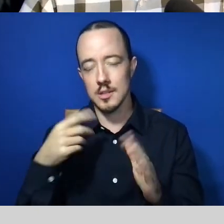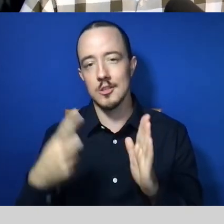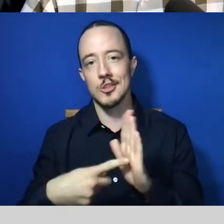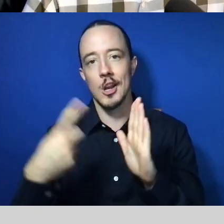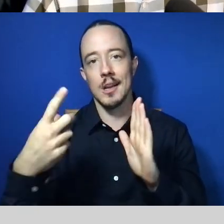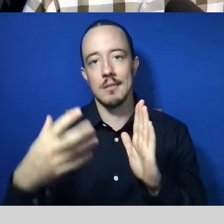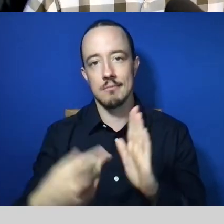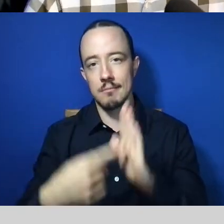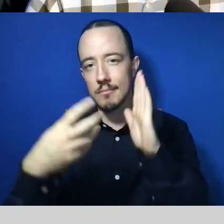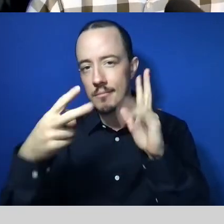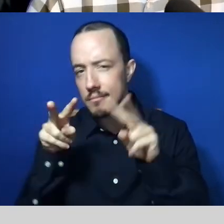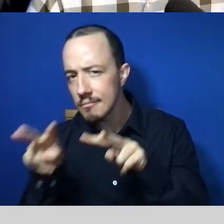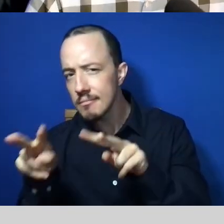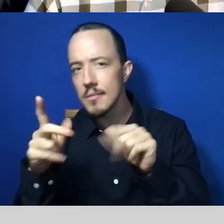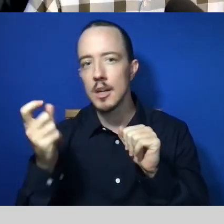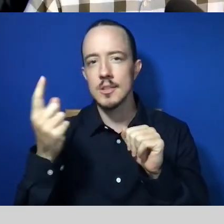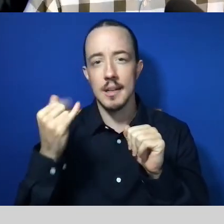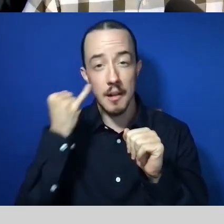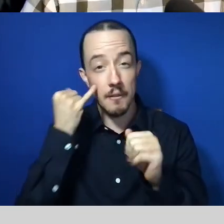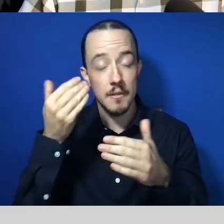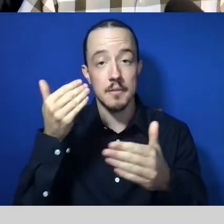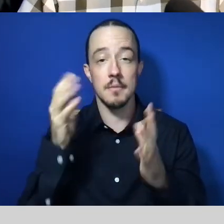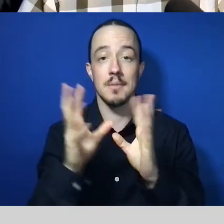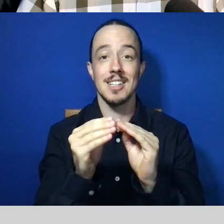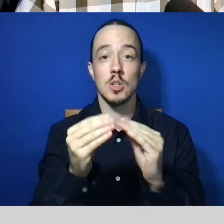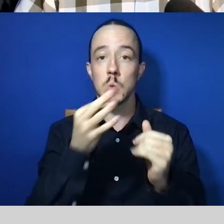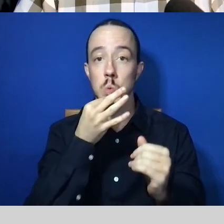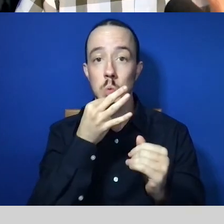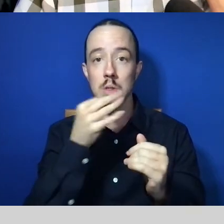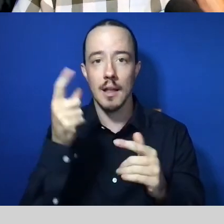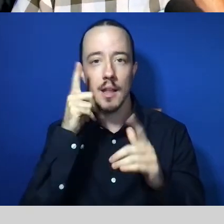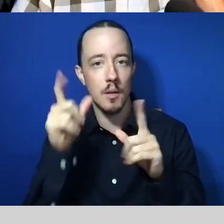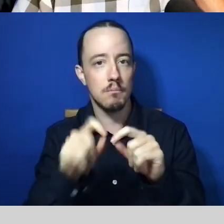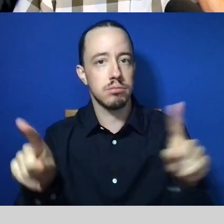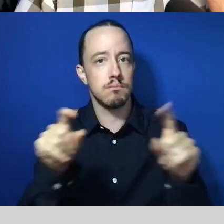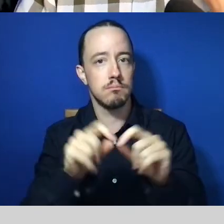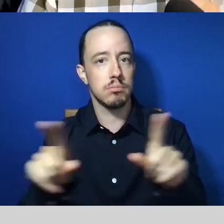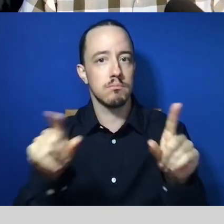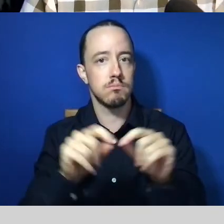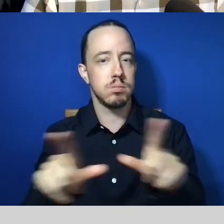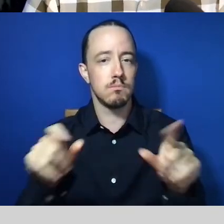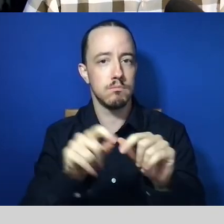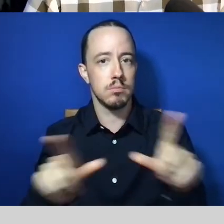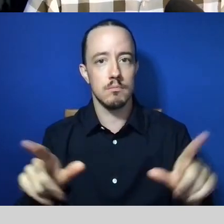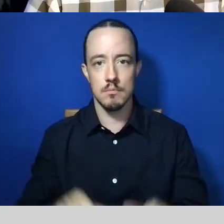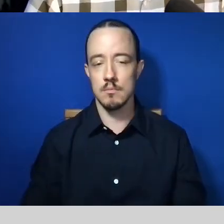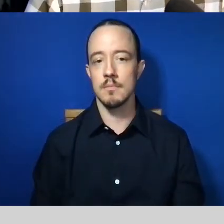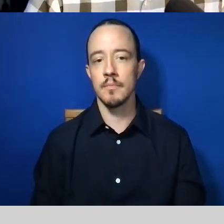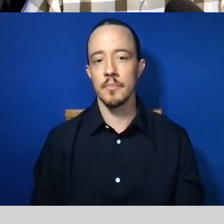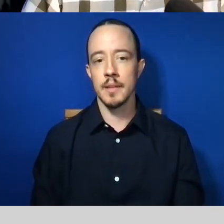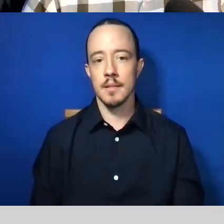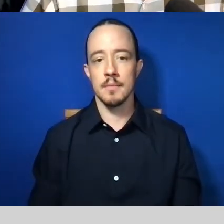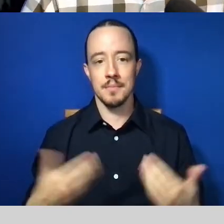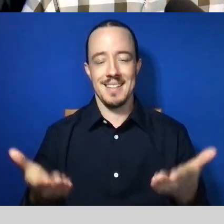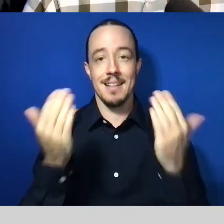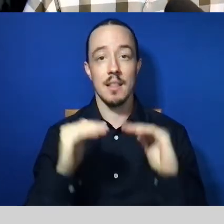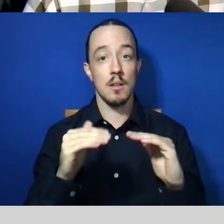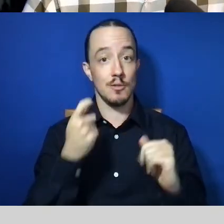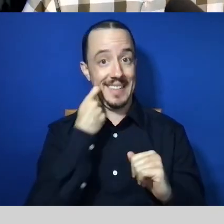and then sending those messages out. (coughs) More recently, we've actually enhanced the platform and added in Discord support,